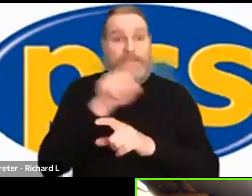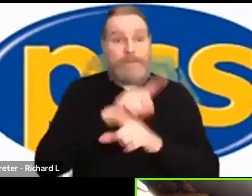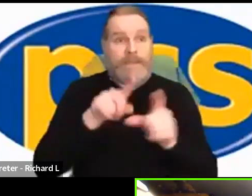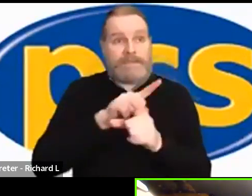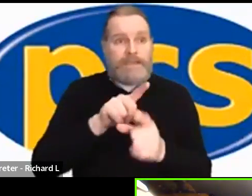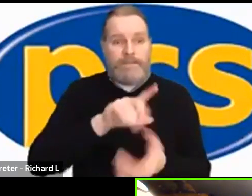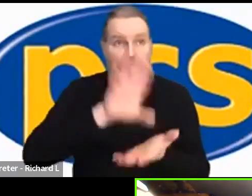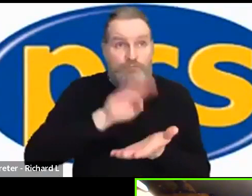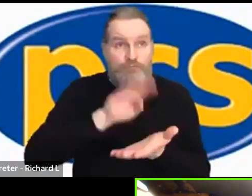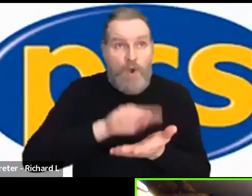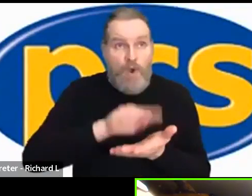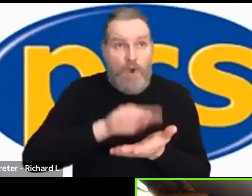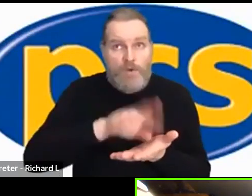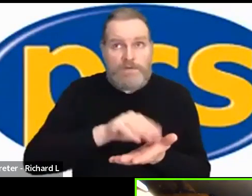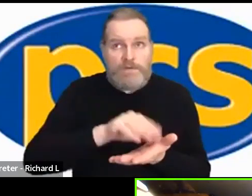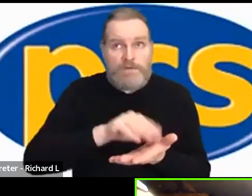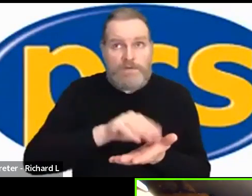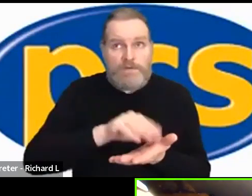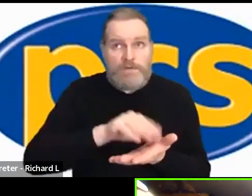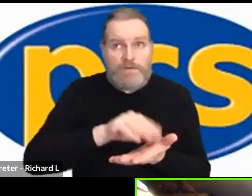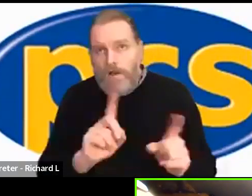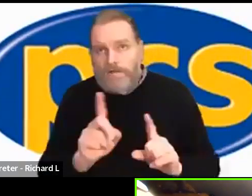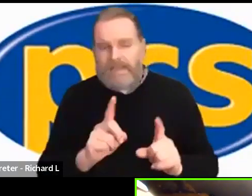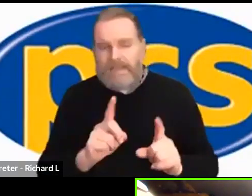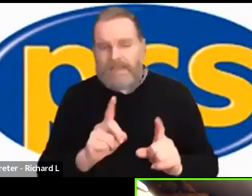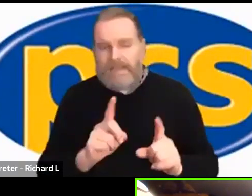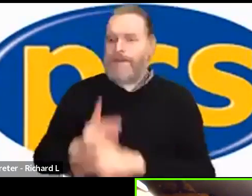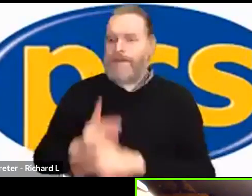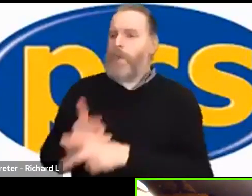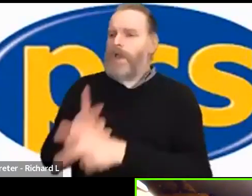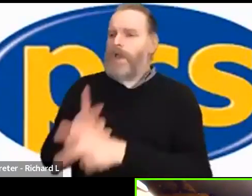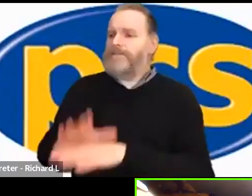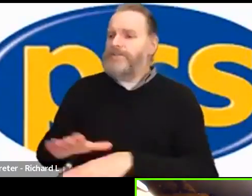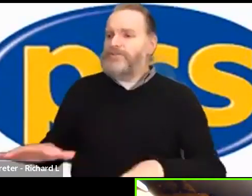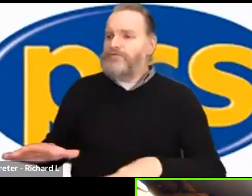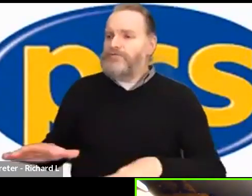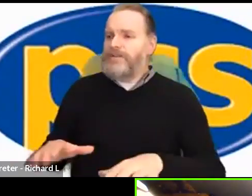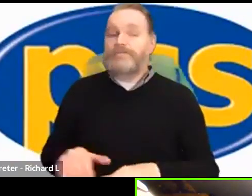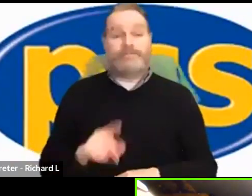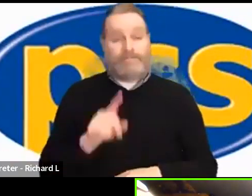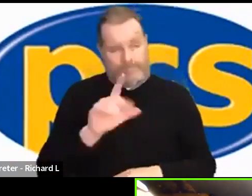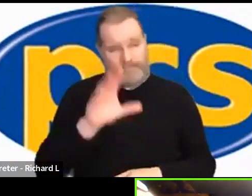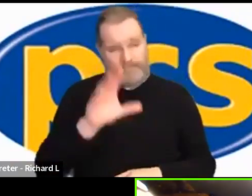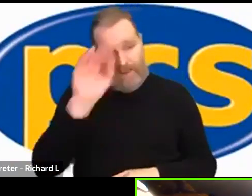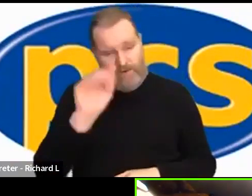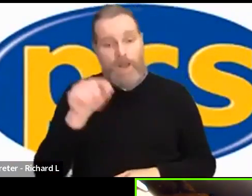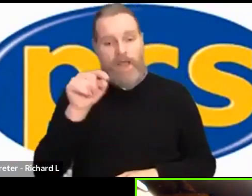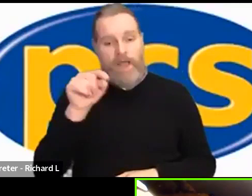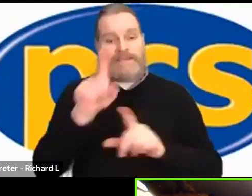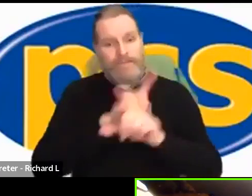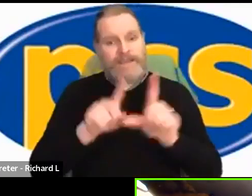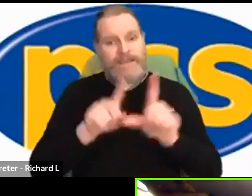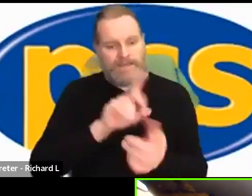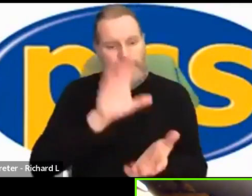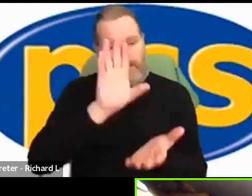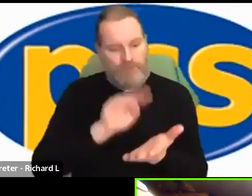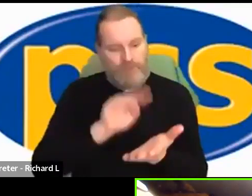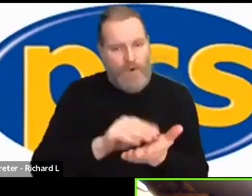I won't be able to join you to I won't be able to join you, childcare, but I really wish to hear what has been said, and I know Ed know it's not here know it's not here.